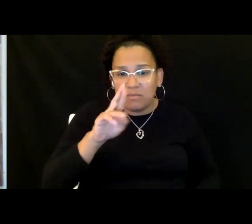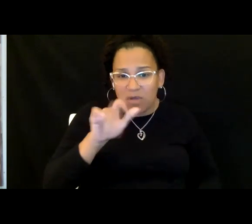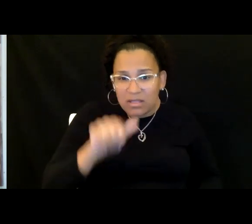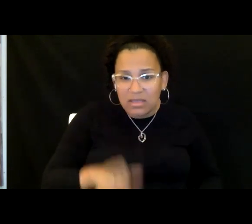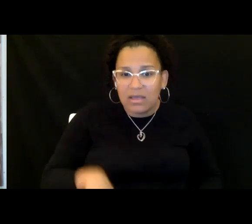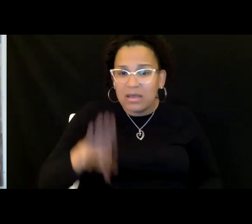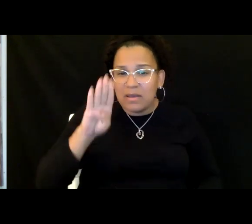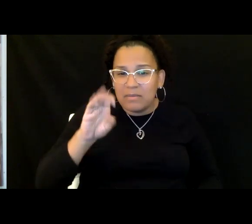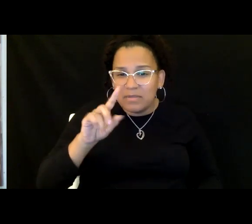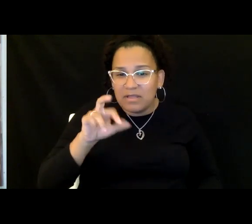heidi andrea restrepo rhodes (she/hers): gear.